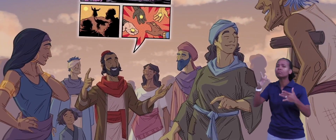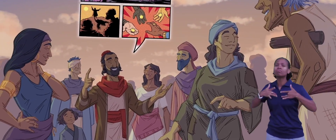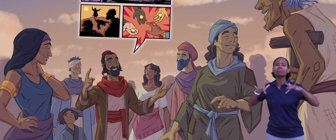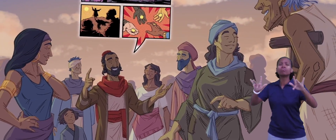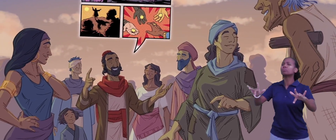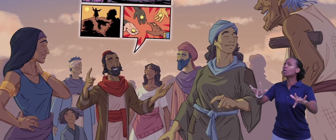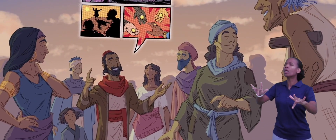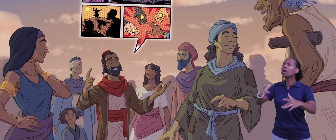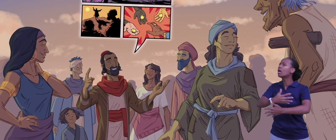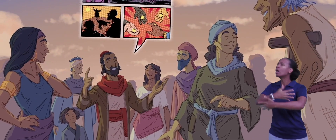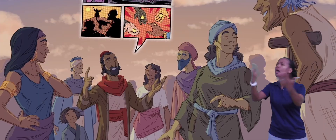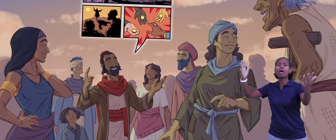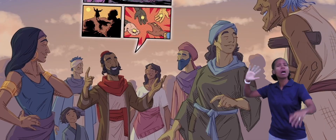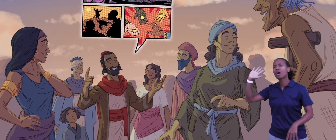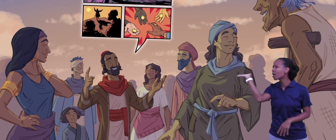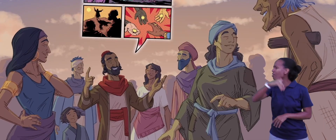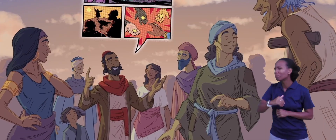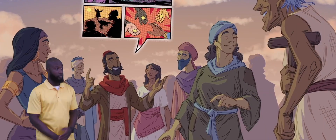who offers his generous mercy to everybody.